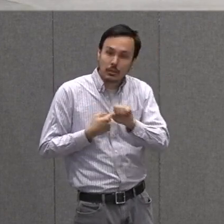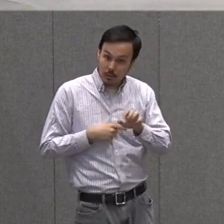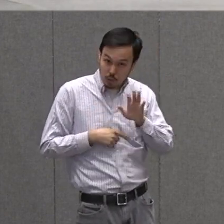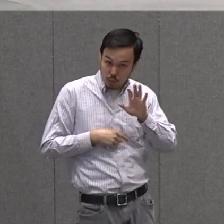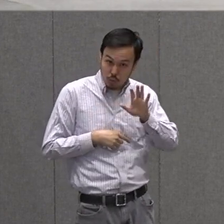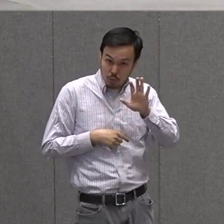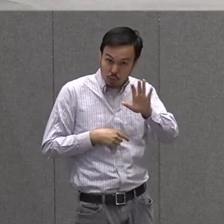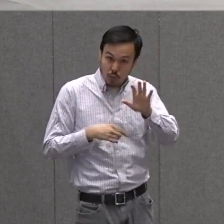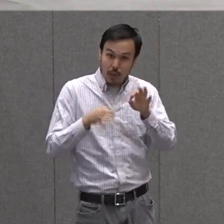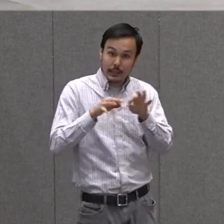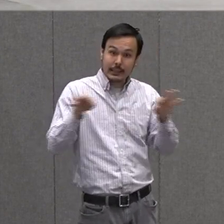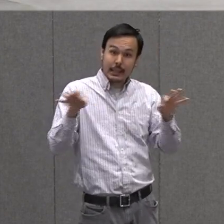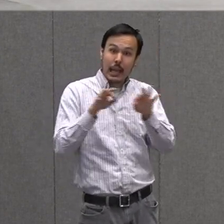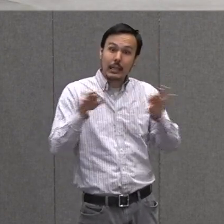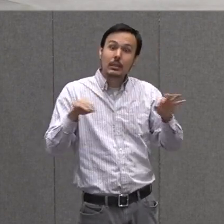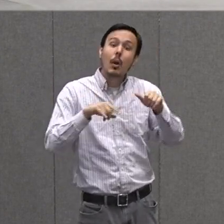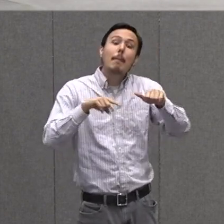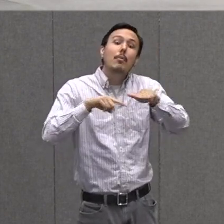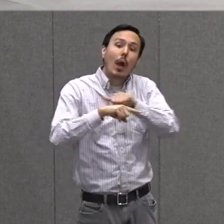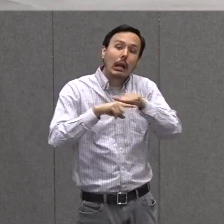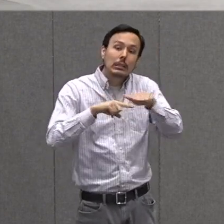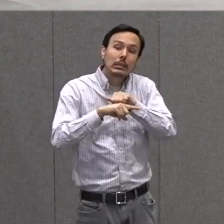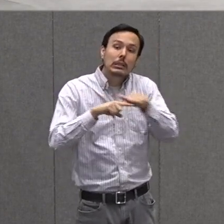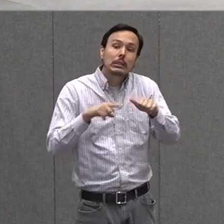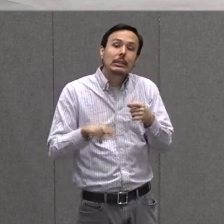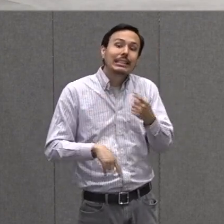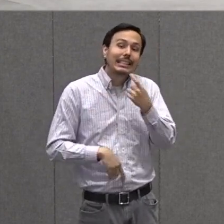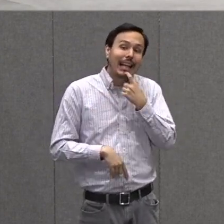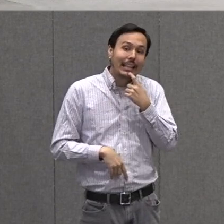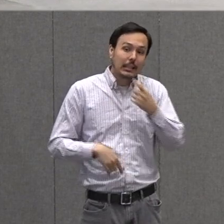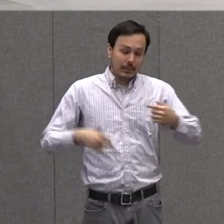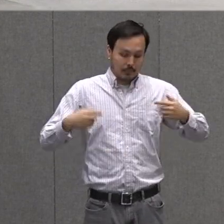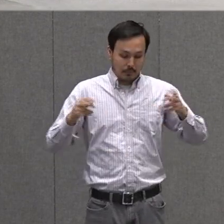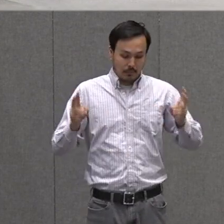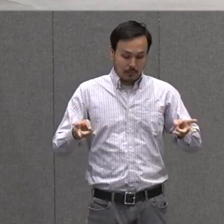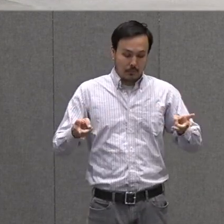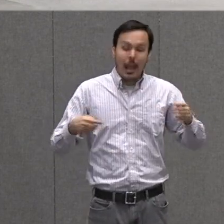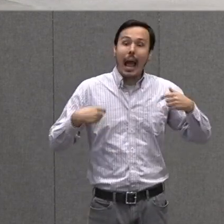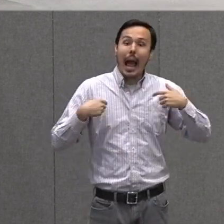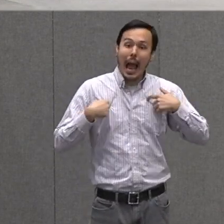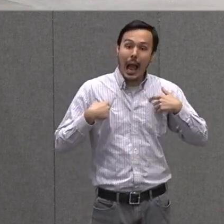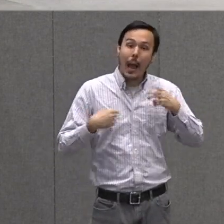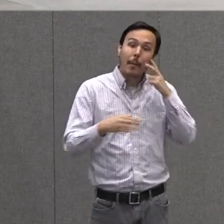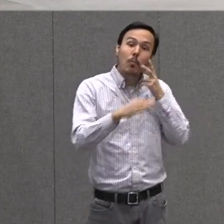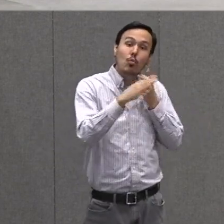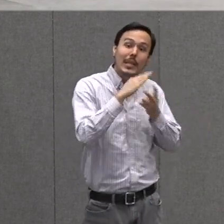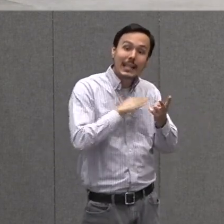to practice your English sentences. I predict this is.